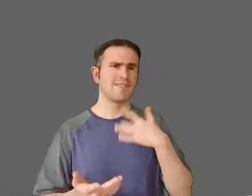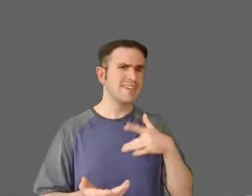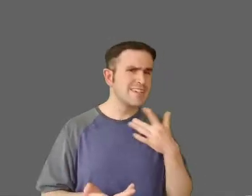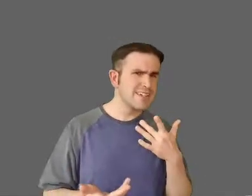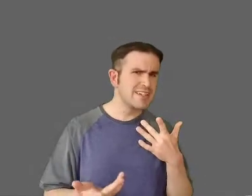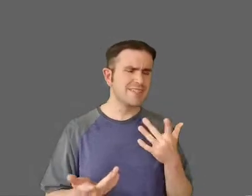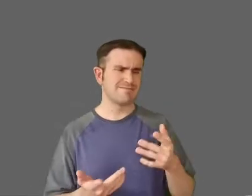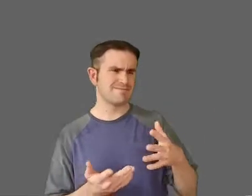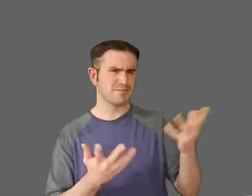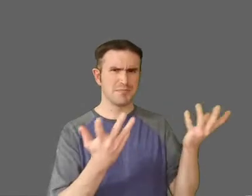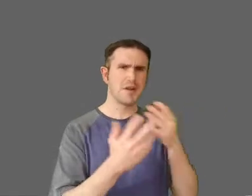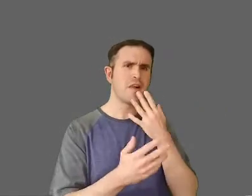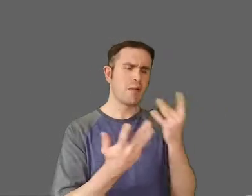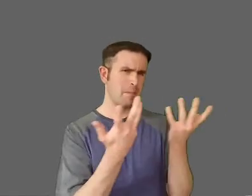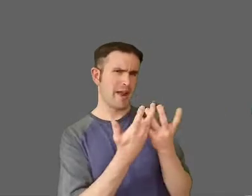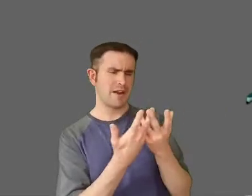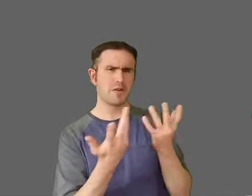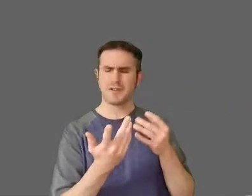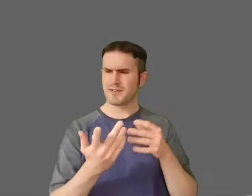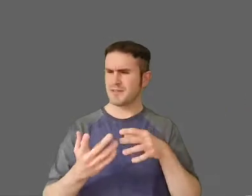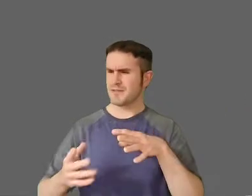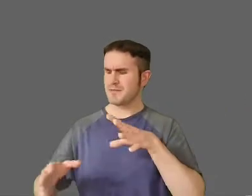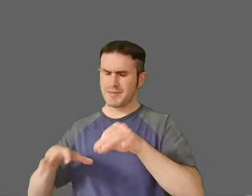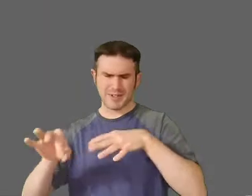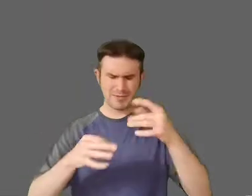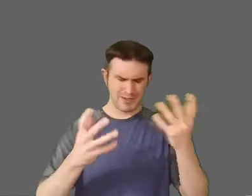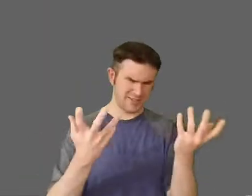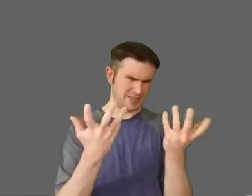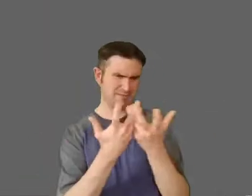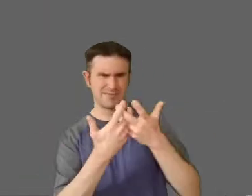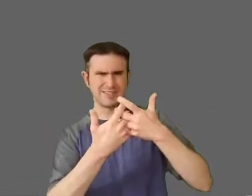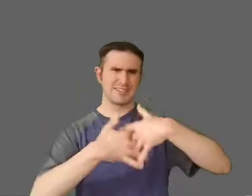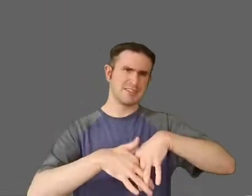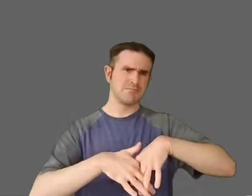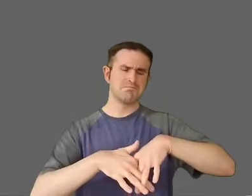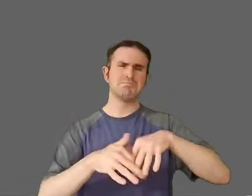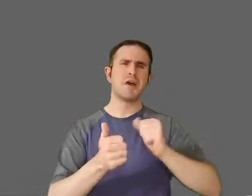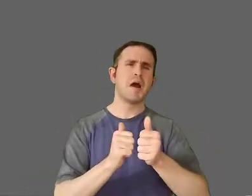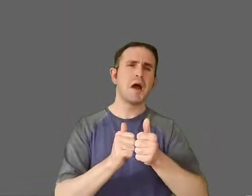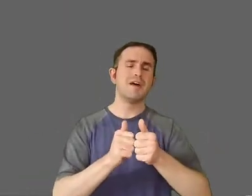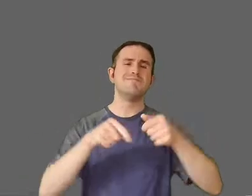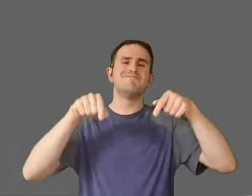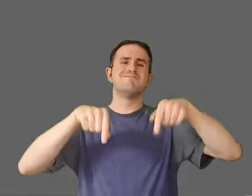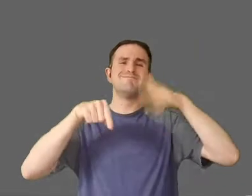and just find colors that go well together? In this panel, you're going to be able to learn that!